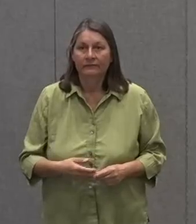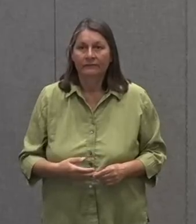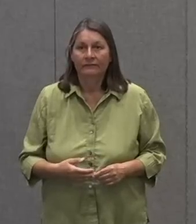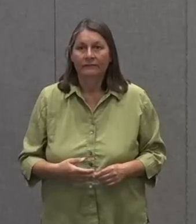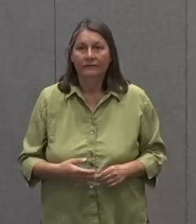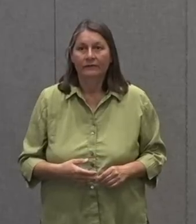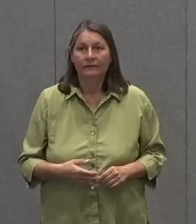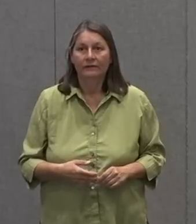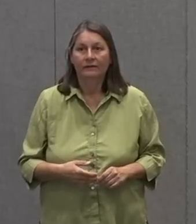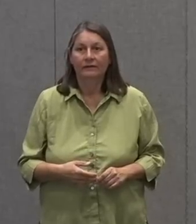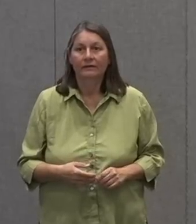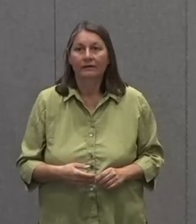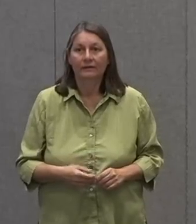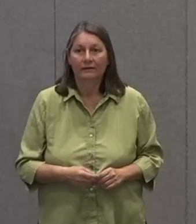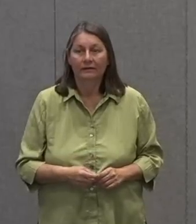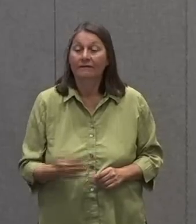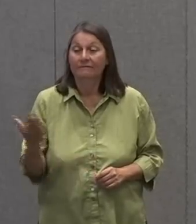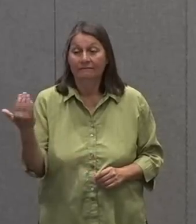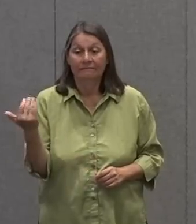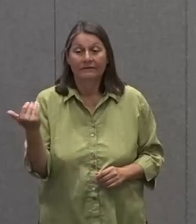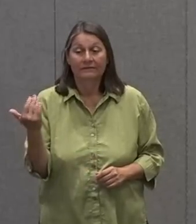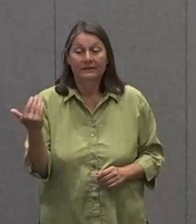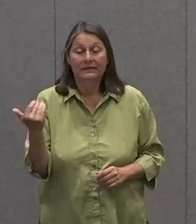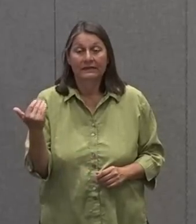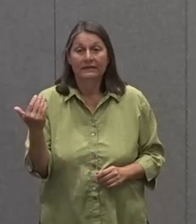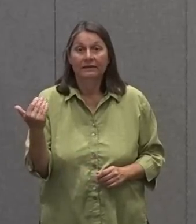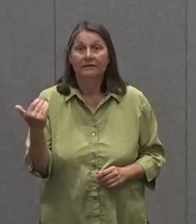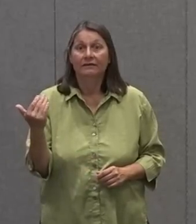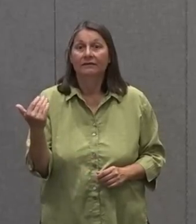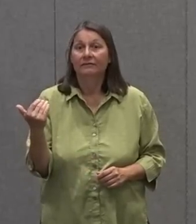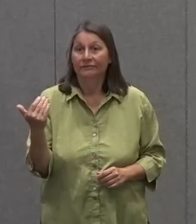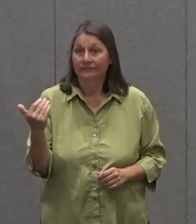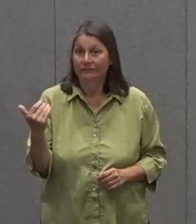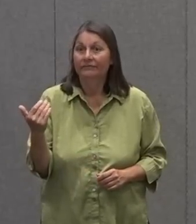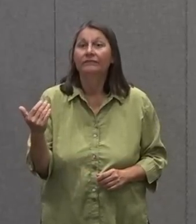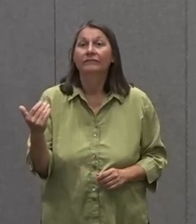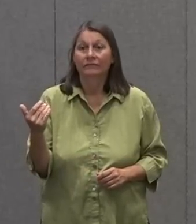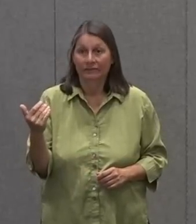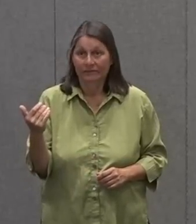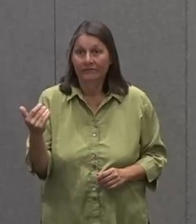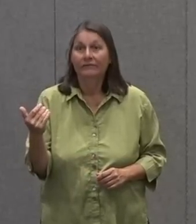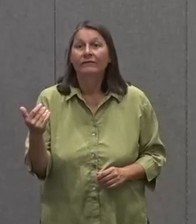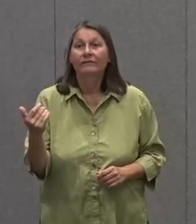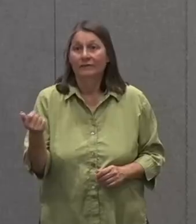Then we're gonna bring in 15, ooh, 15 looks like it has a few also,